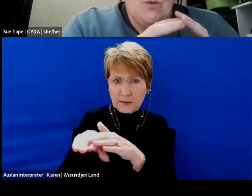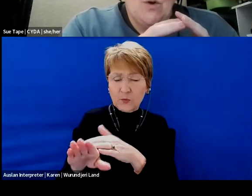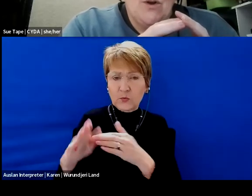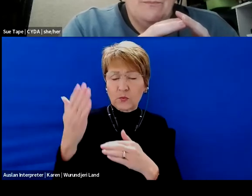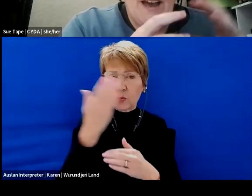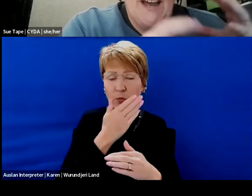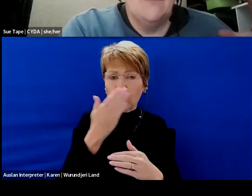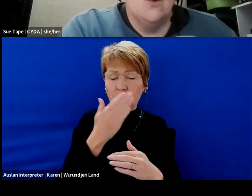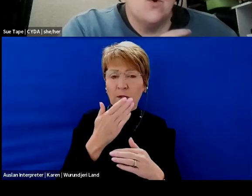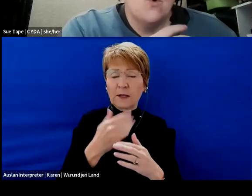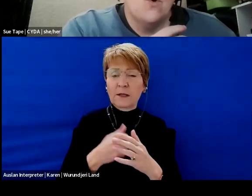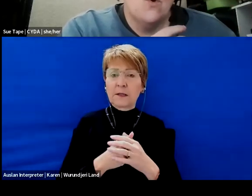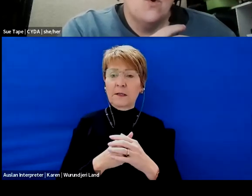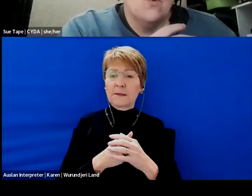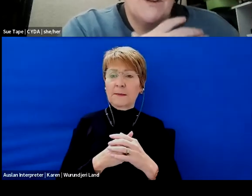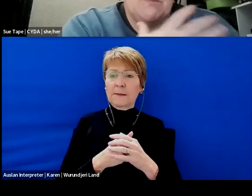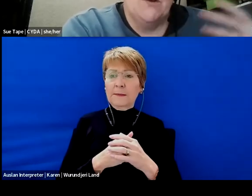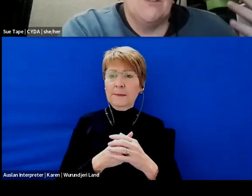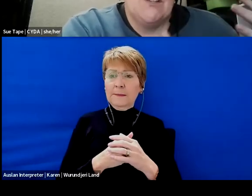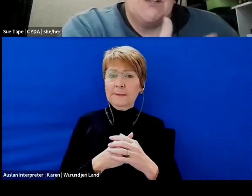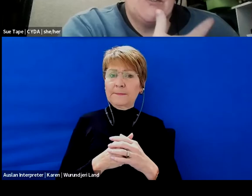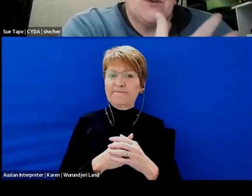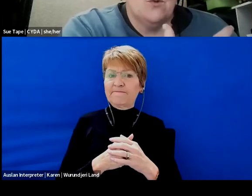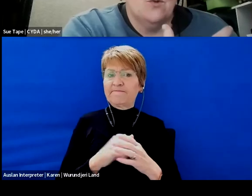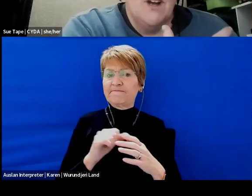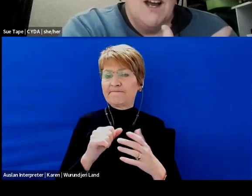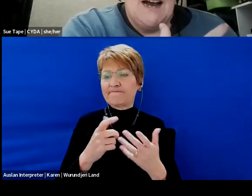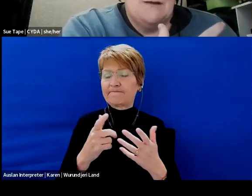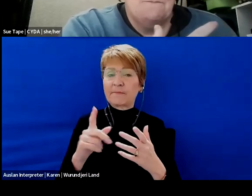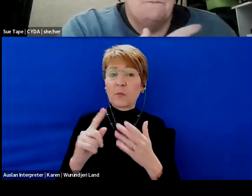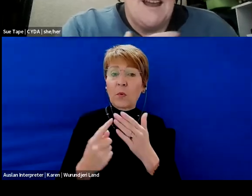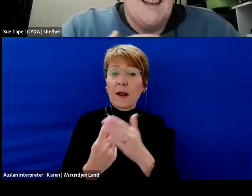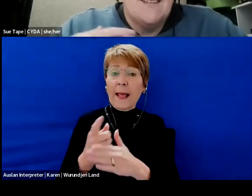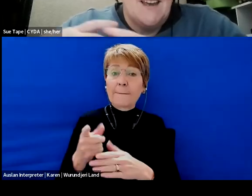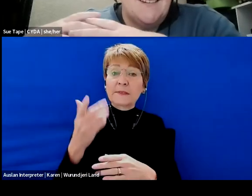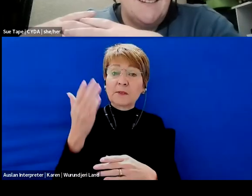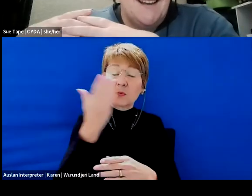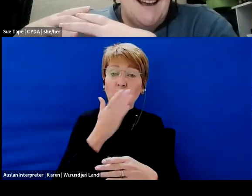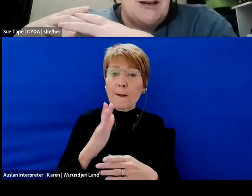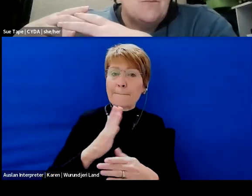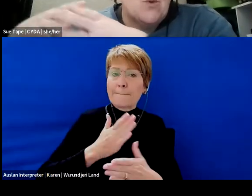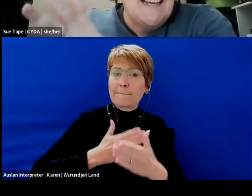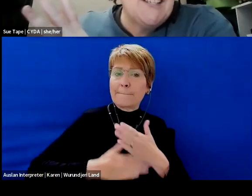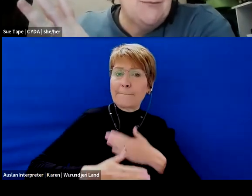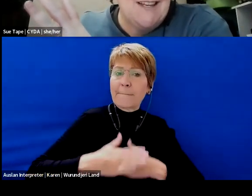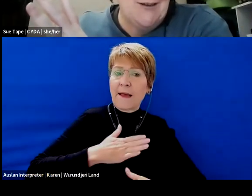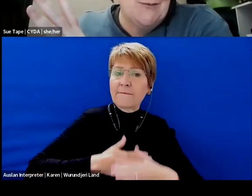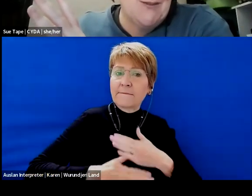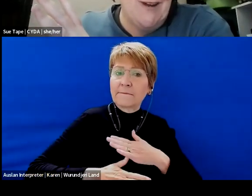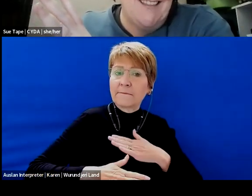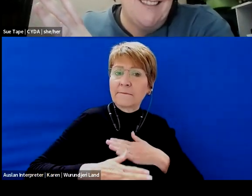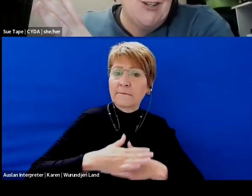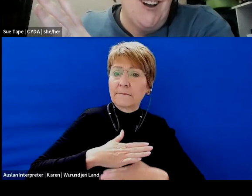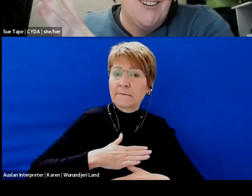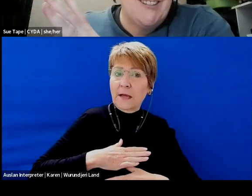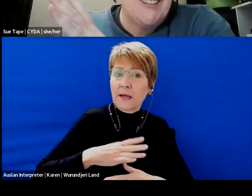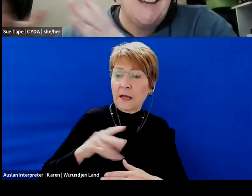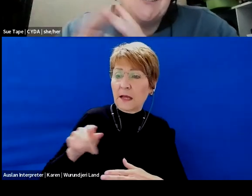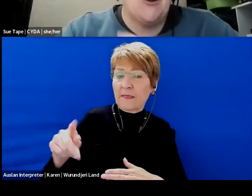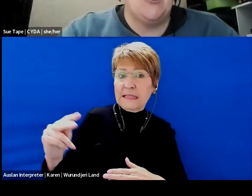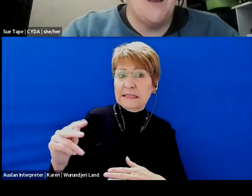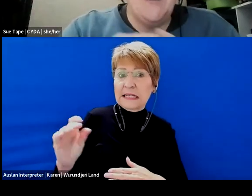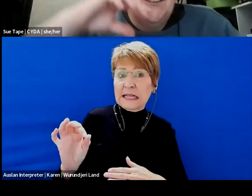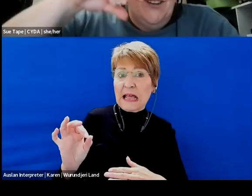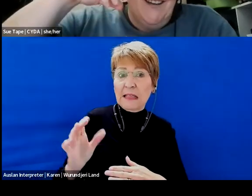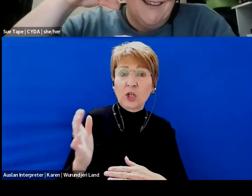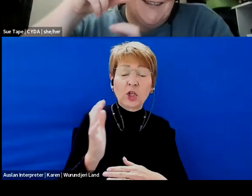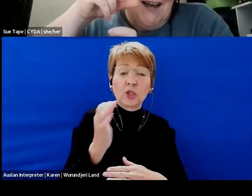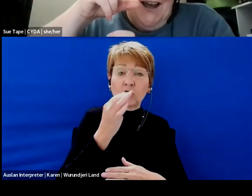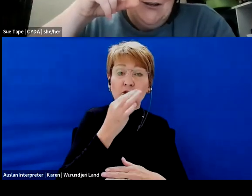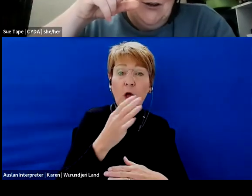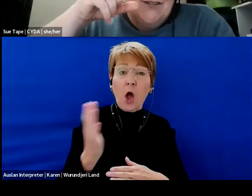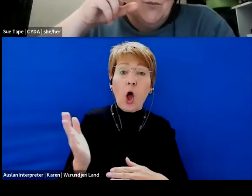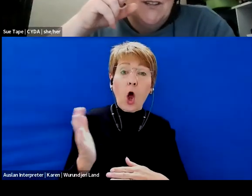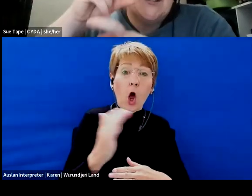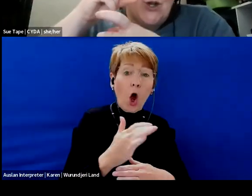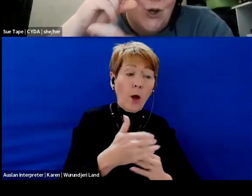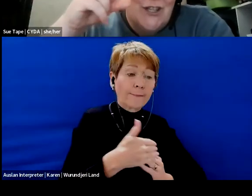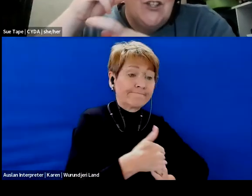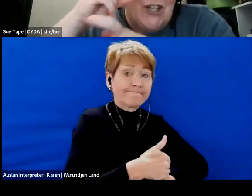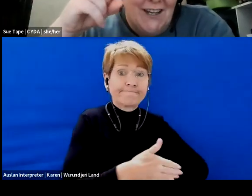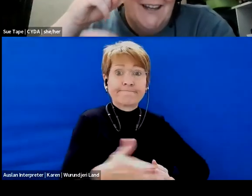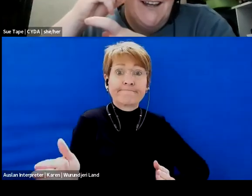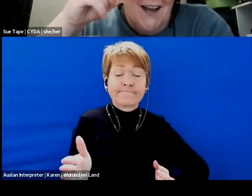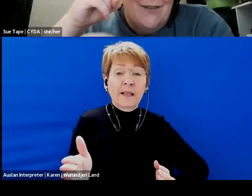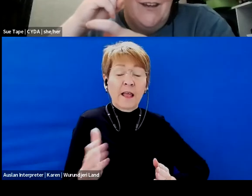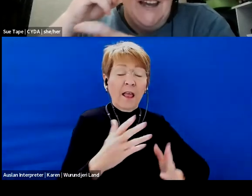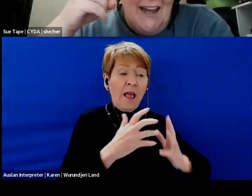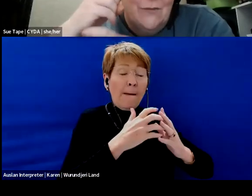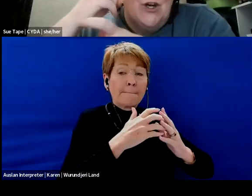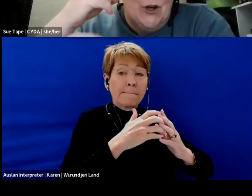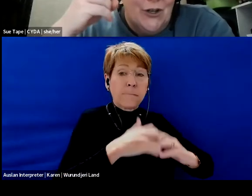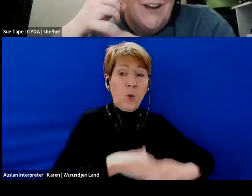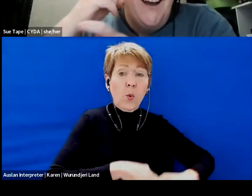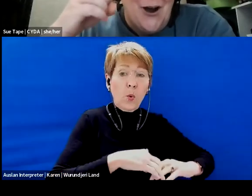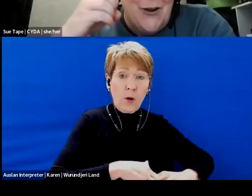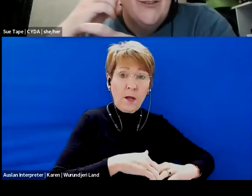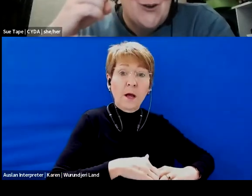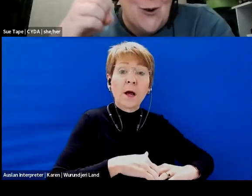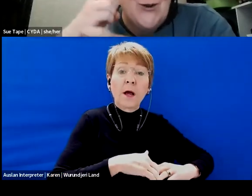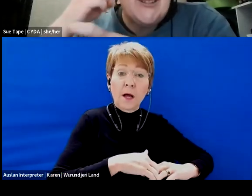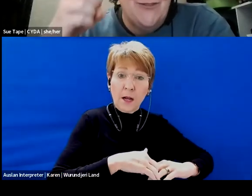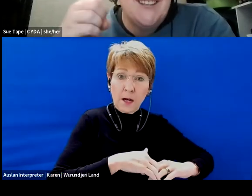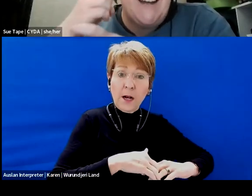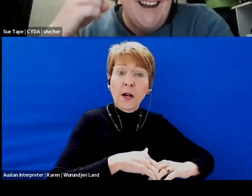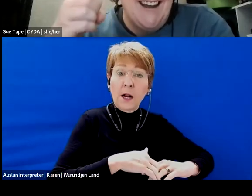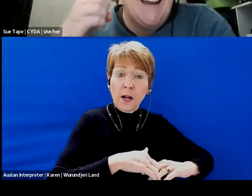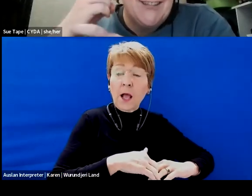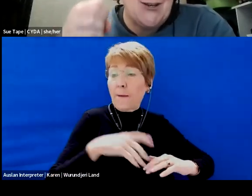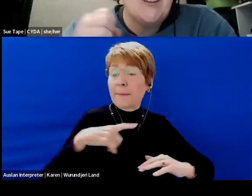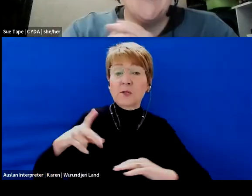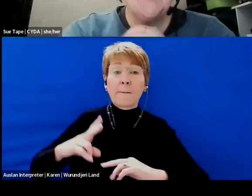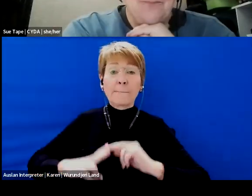You know, behavior or experiences at school may then release themselves when you get home I think of it is, you know, someone is slowly shaking the can of coke